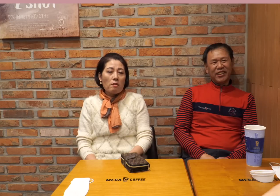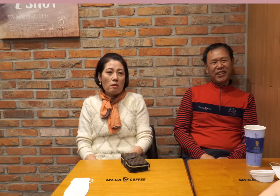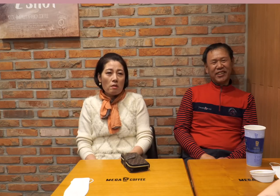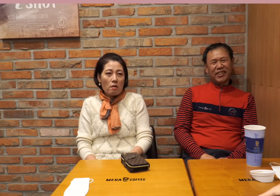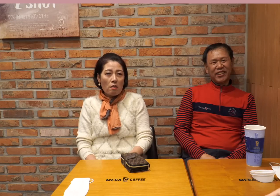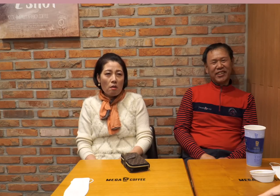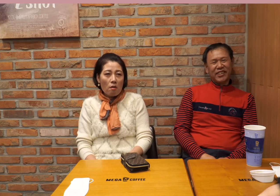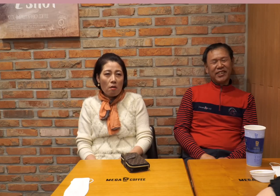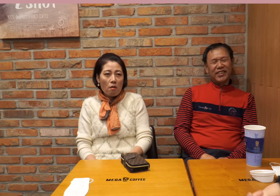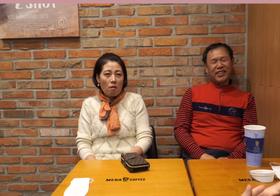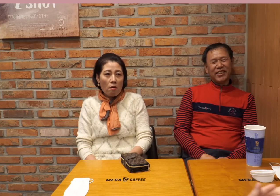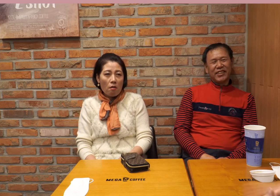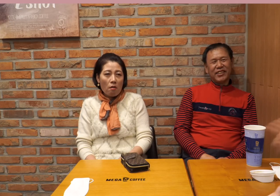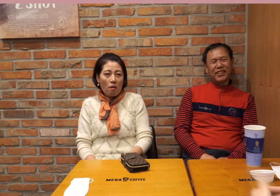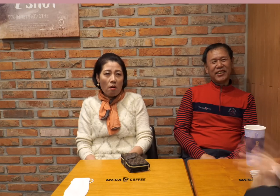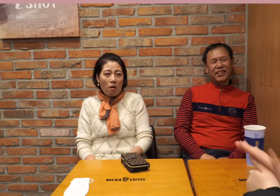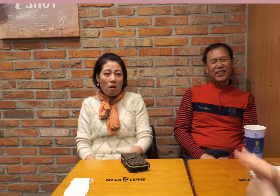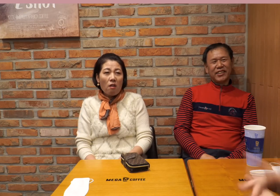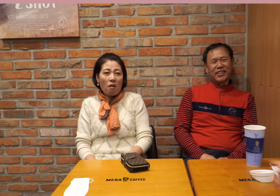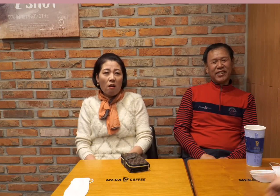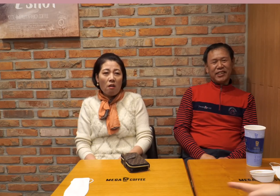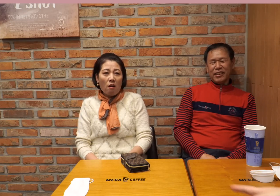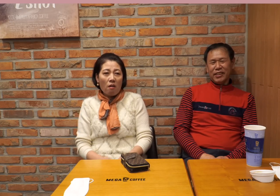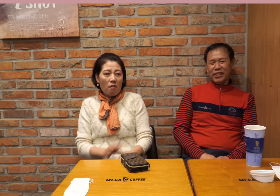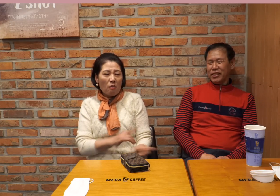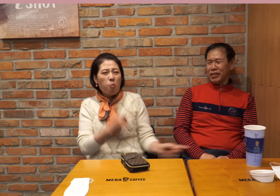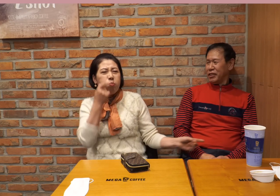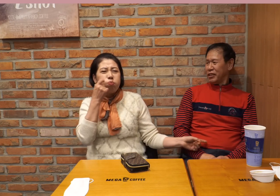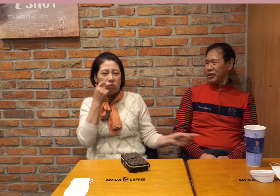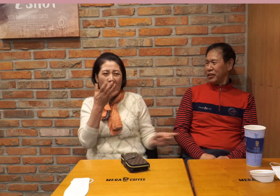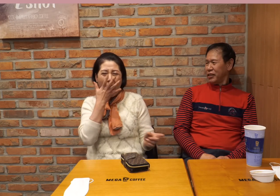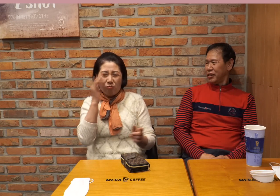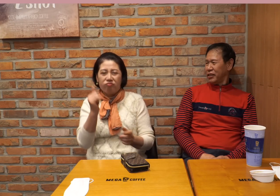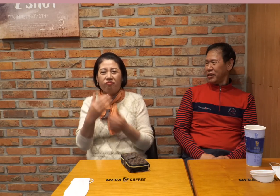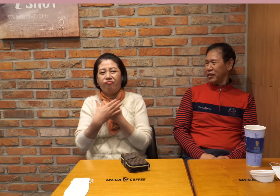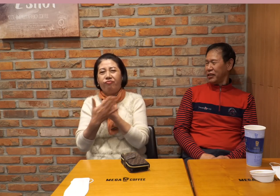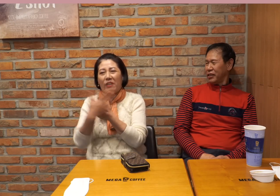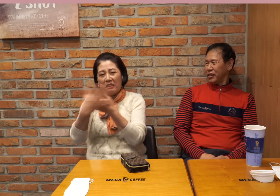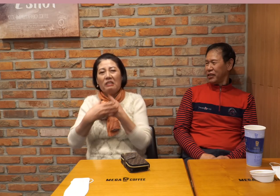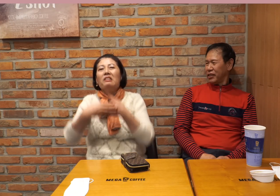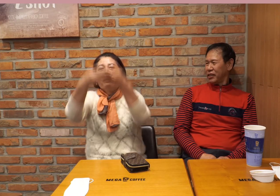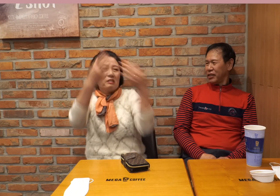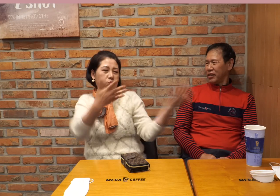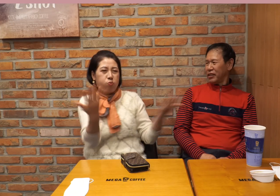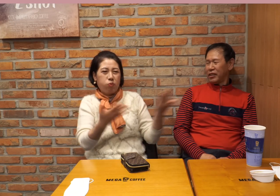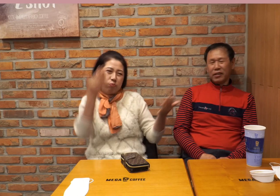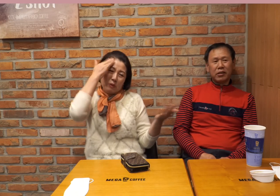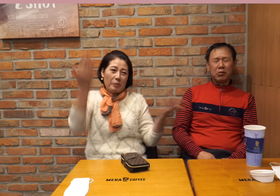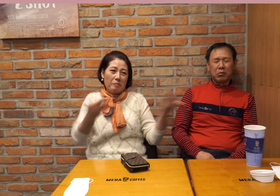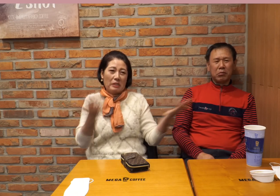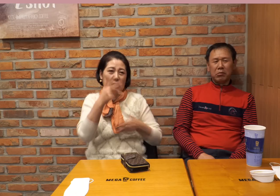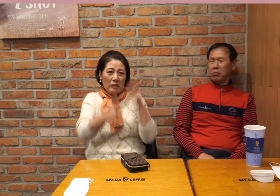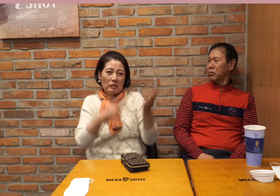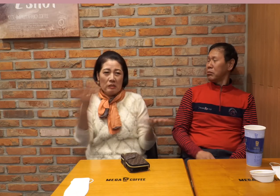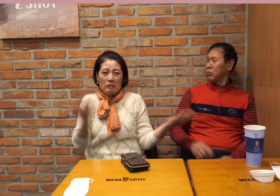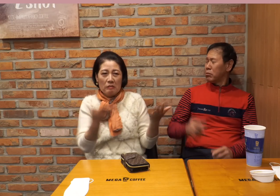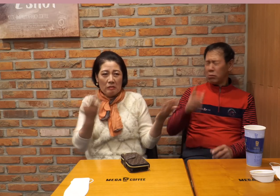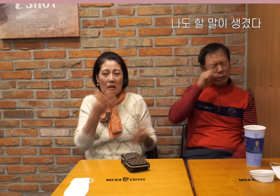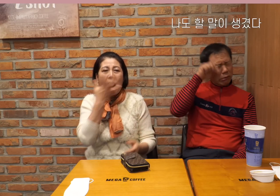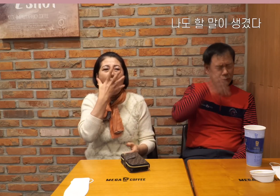Did your husband help you when you had children? My husband couldn't help. He was busy with the factory, so the boss helped me